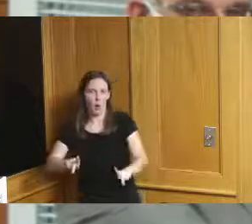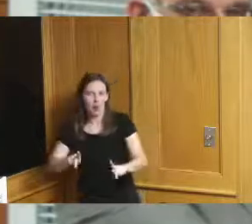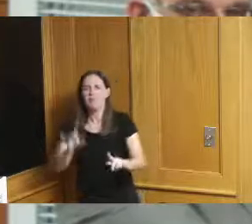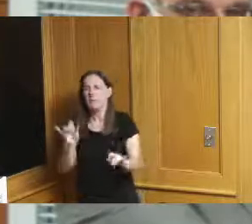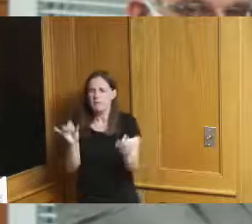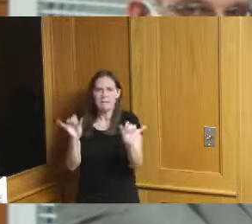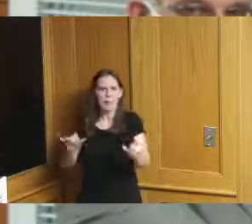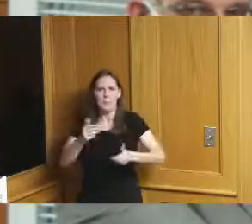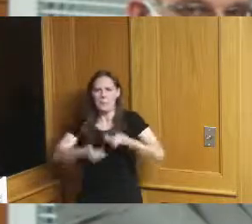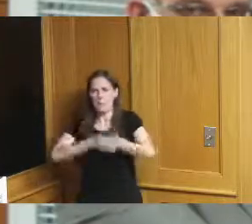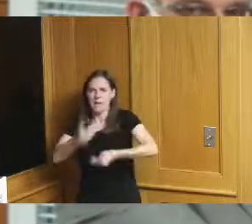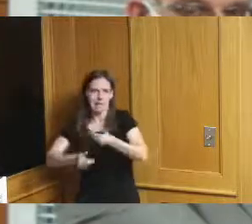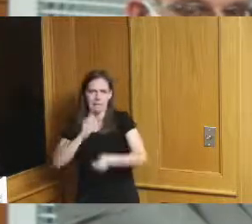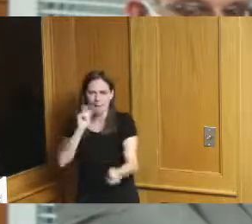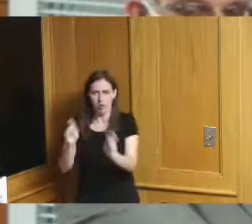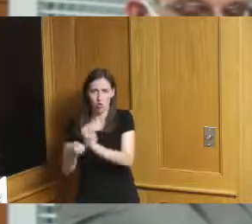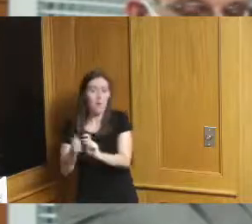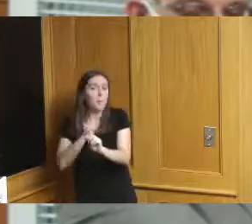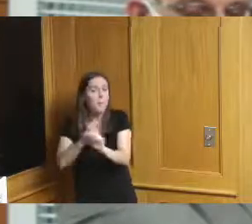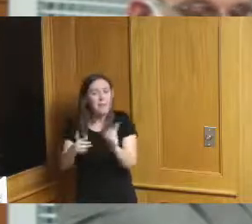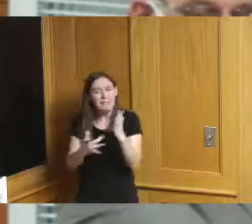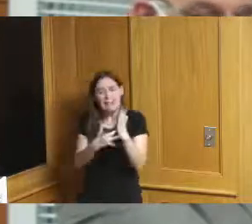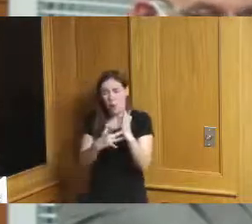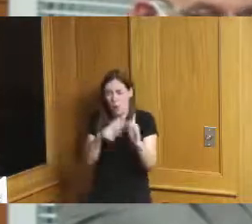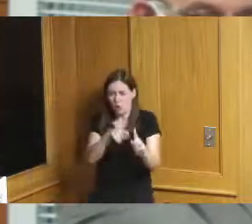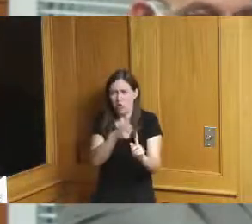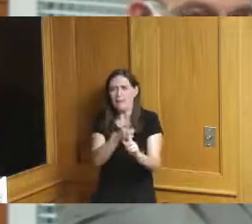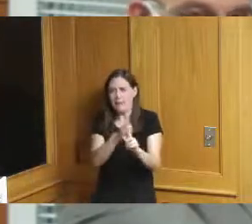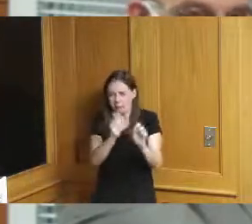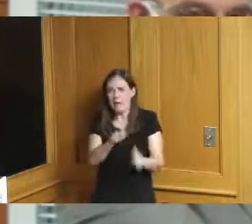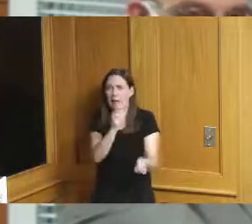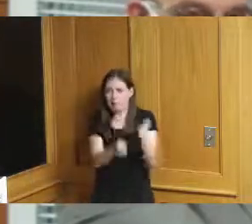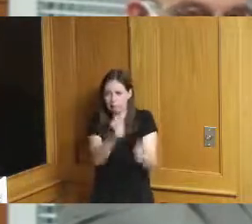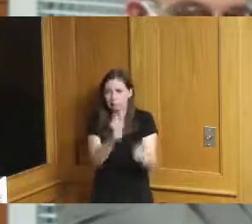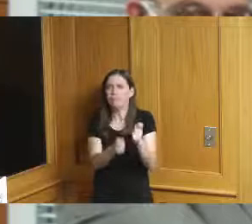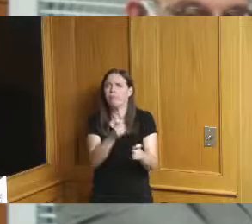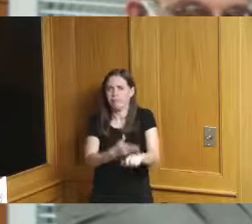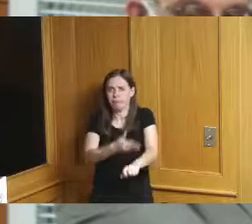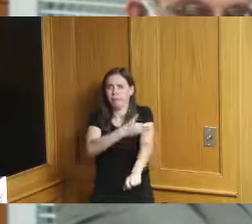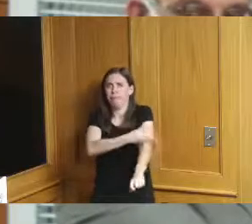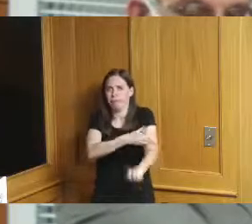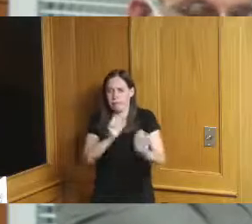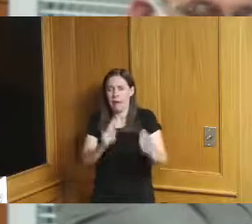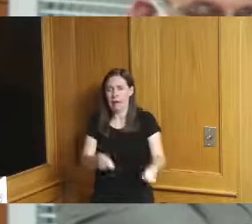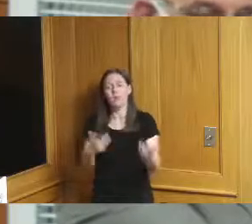we do about it does change so for example in the past right we dealt with technology